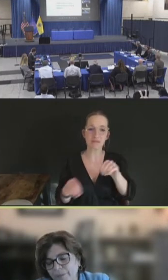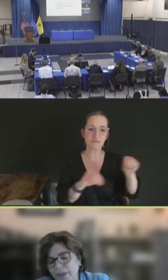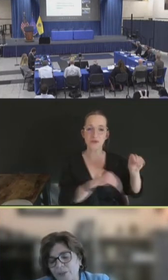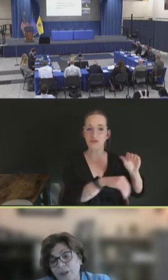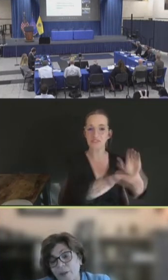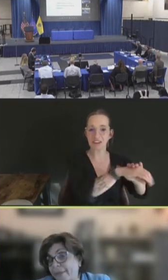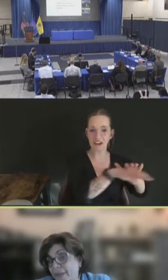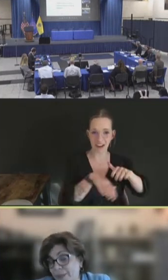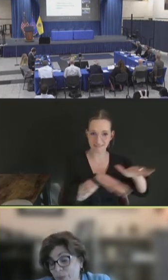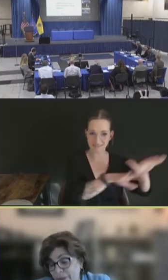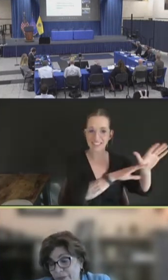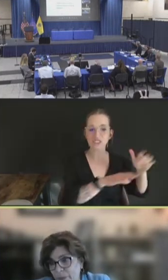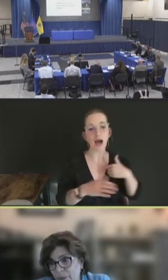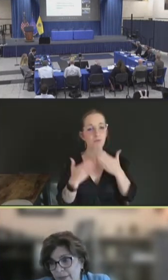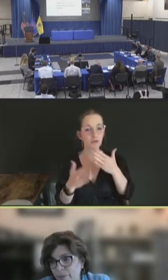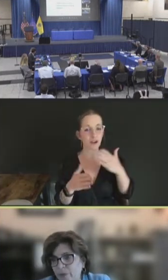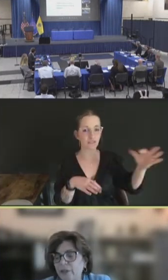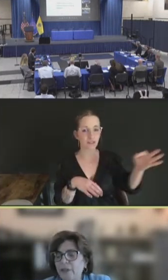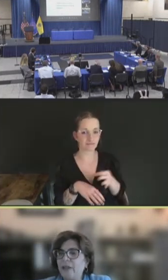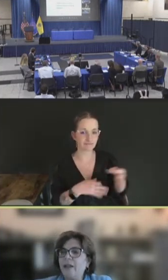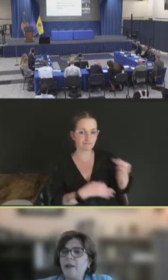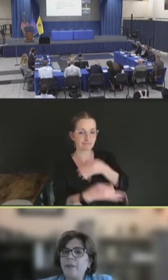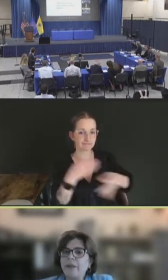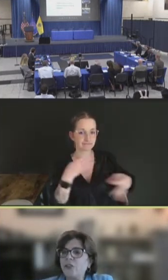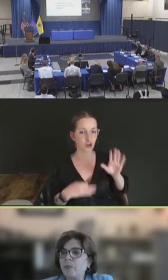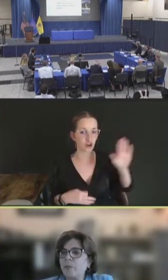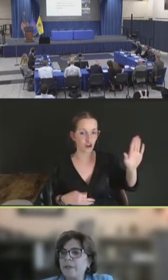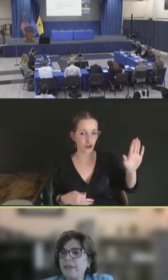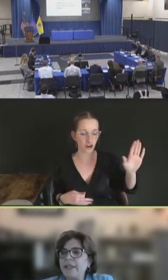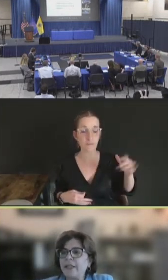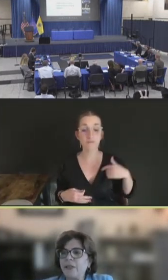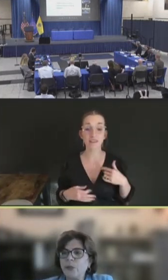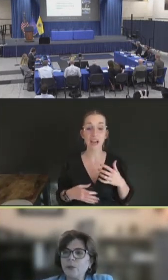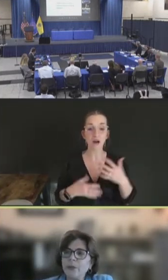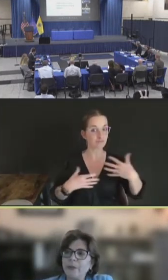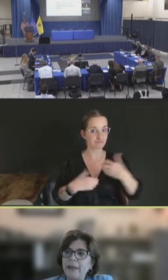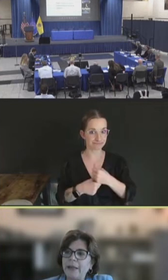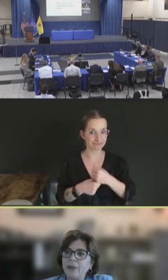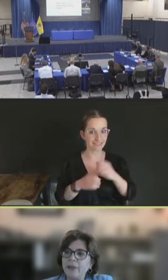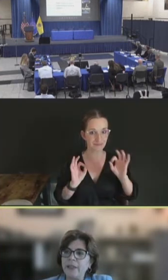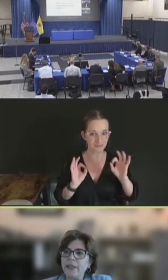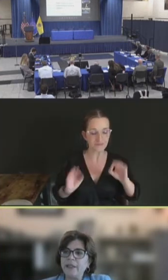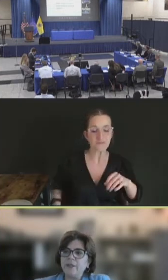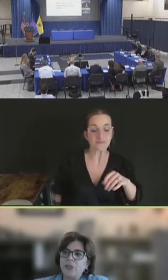I'll try to make this as brief as possible. I'm going to just briefly tell you about the Division